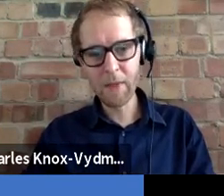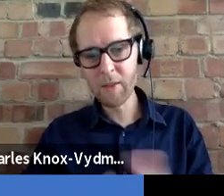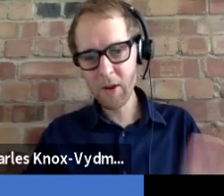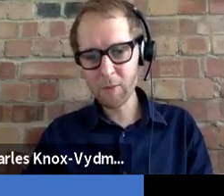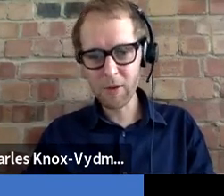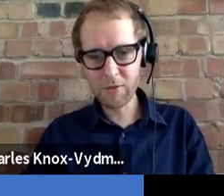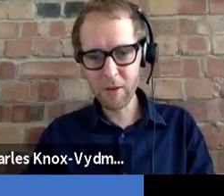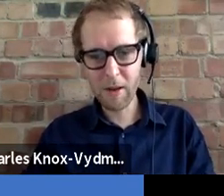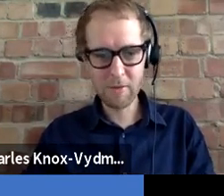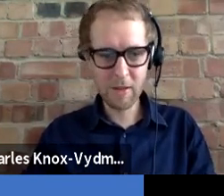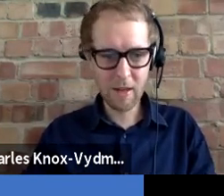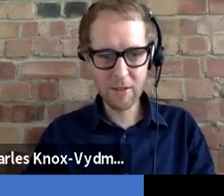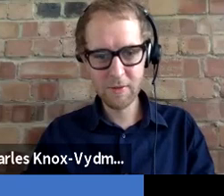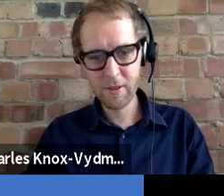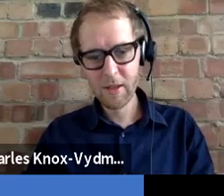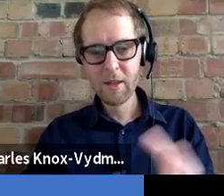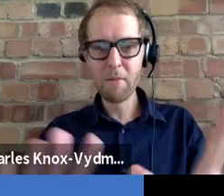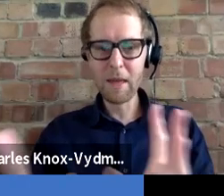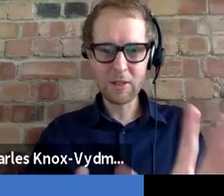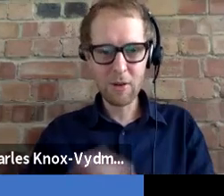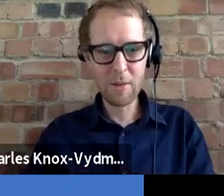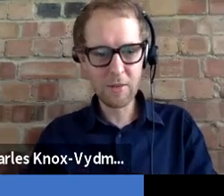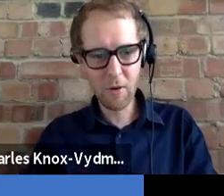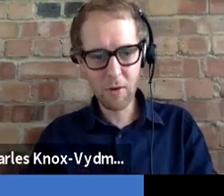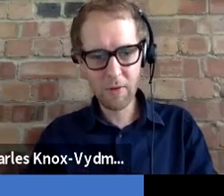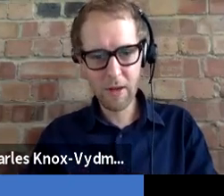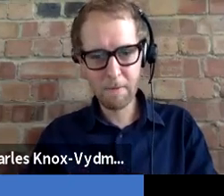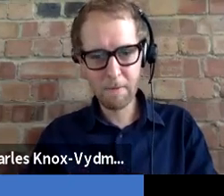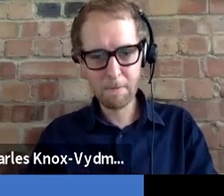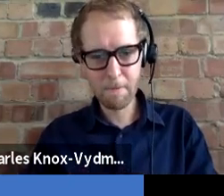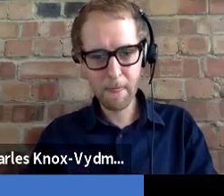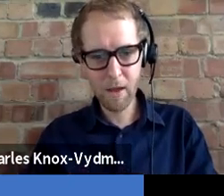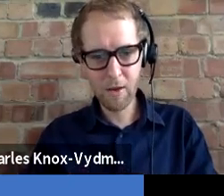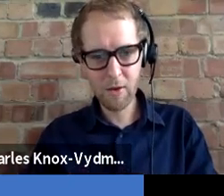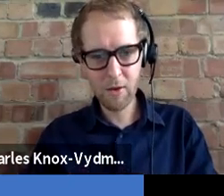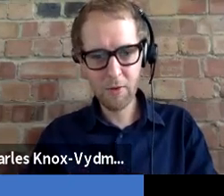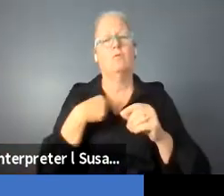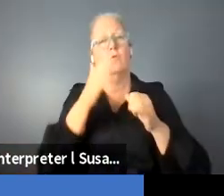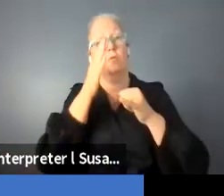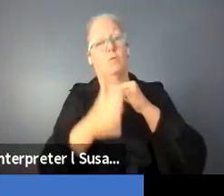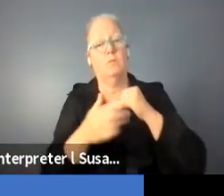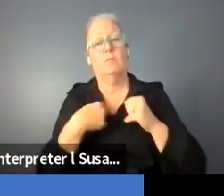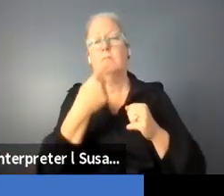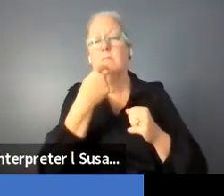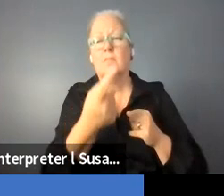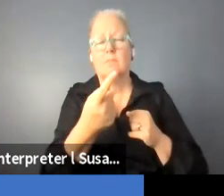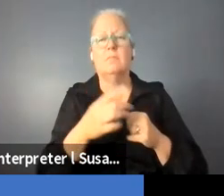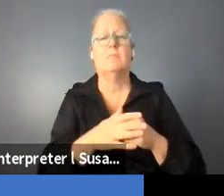And then the final point is really about the kind of the mix or limited role of mainstream programs